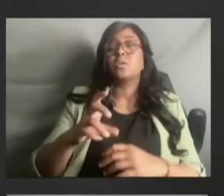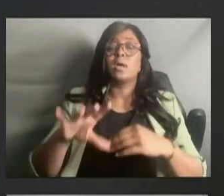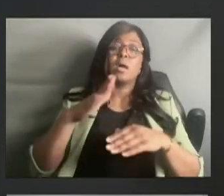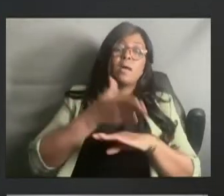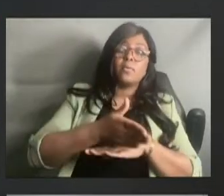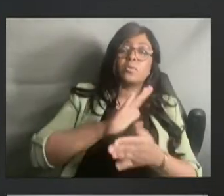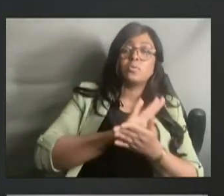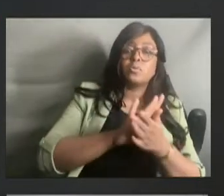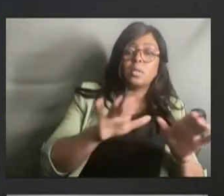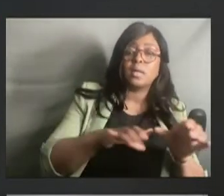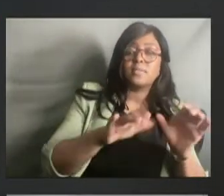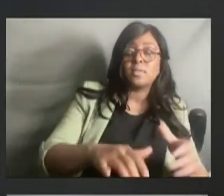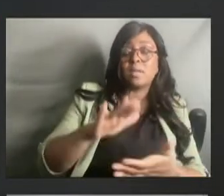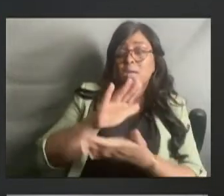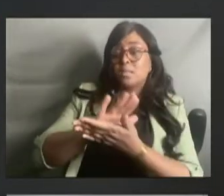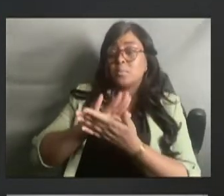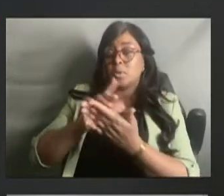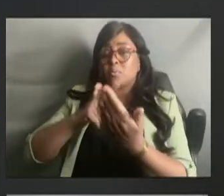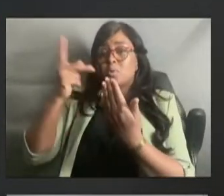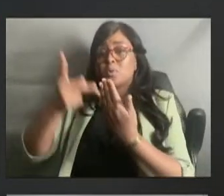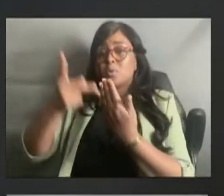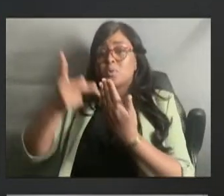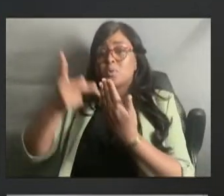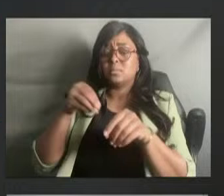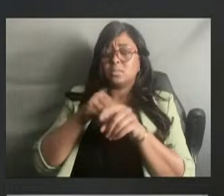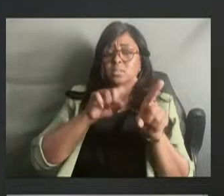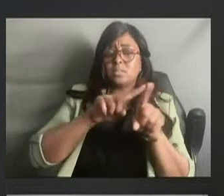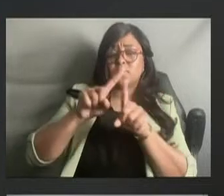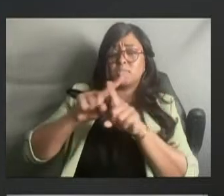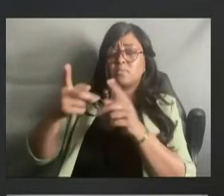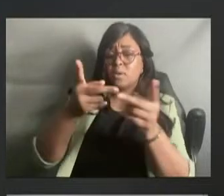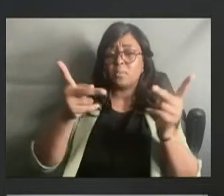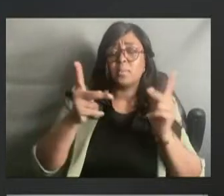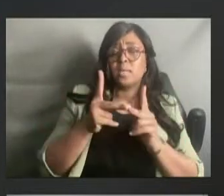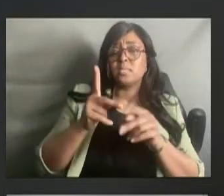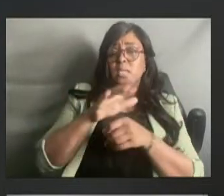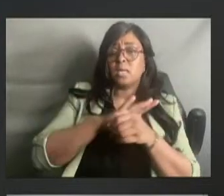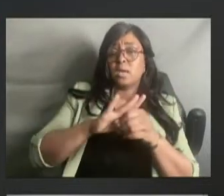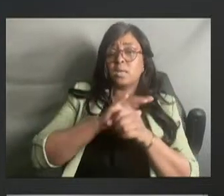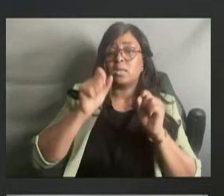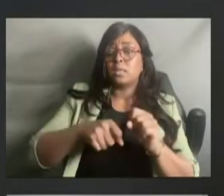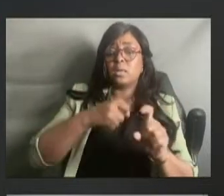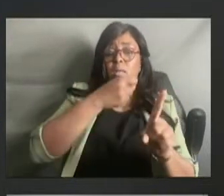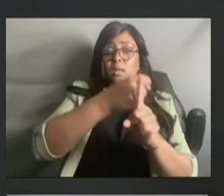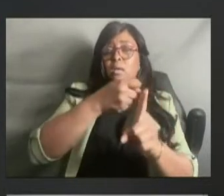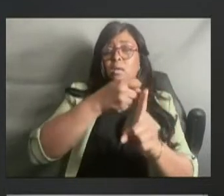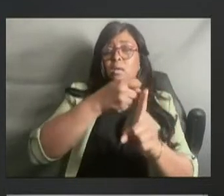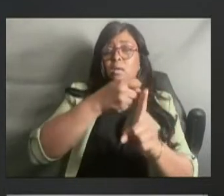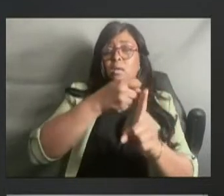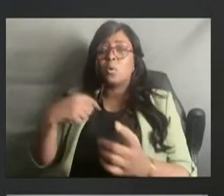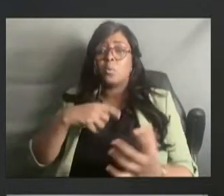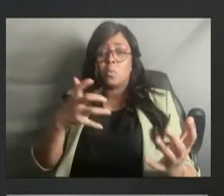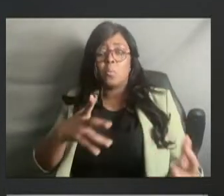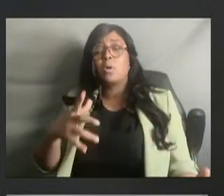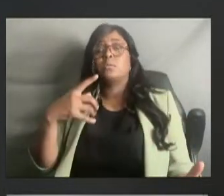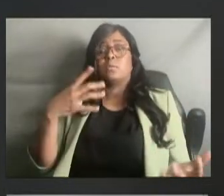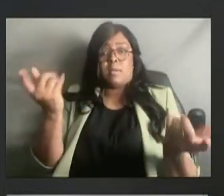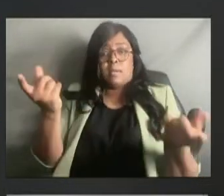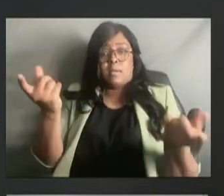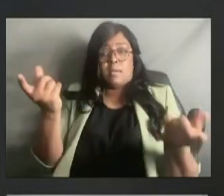things like transportation, extracurricular activities and academic programs are in various places throughout the county